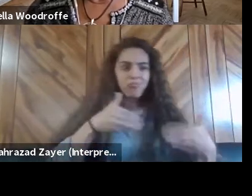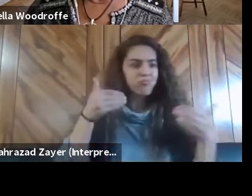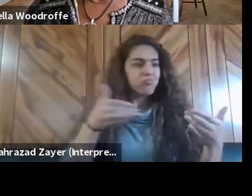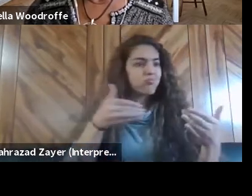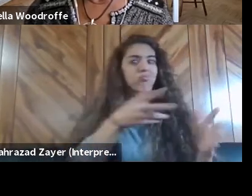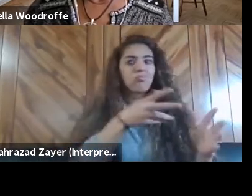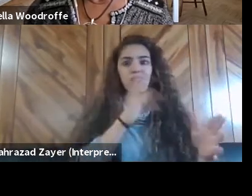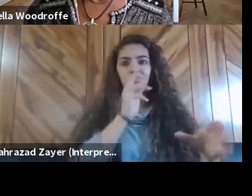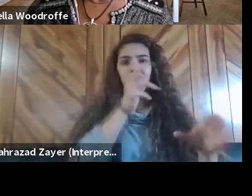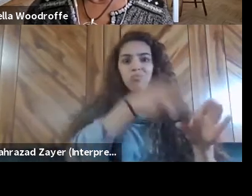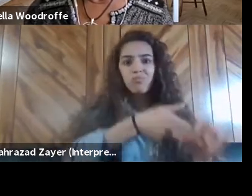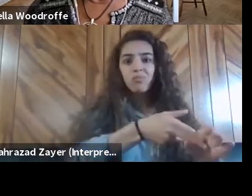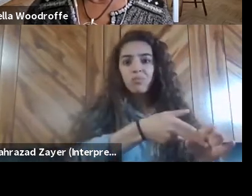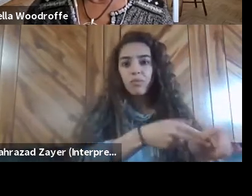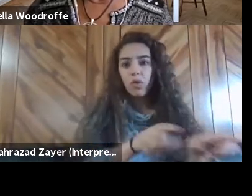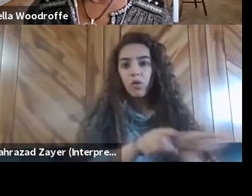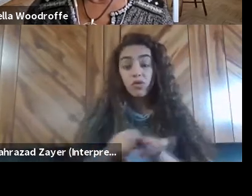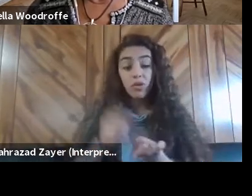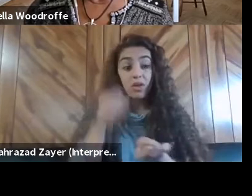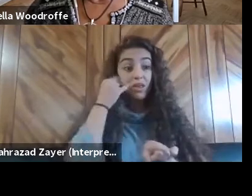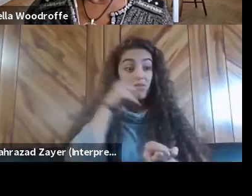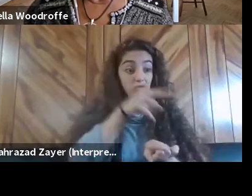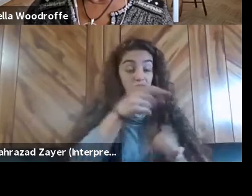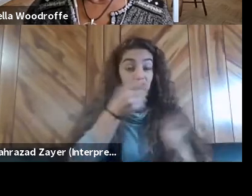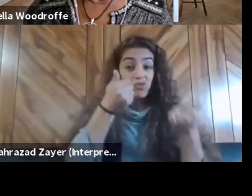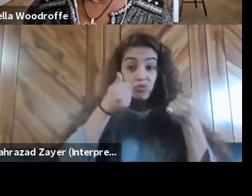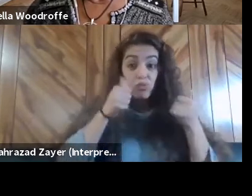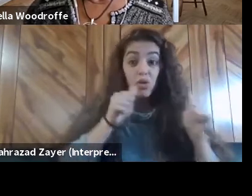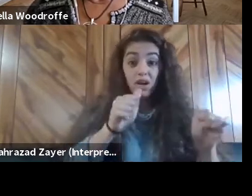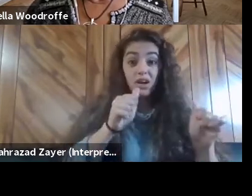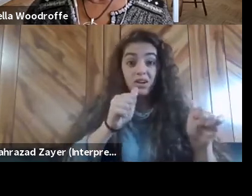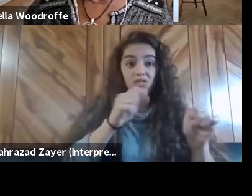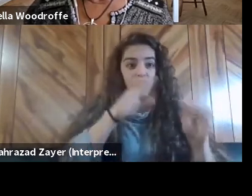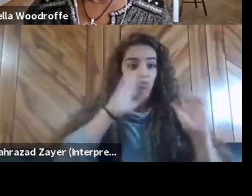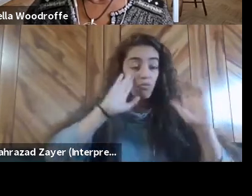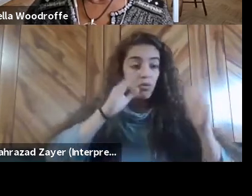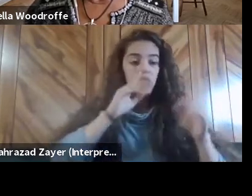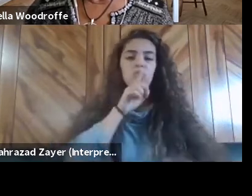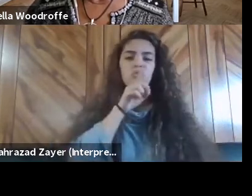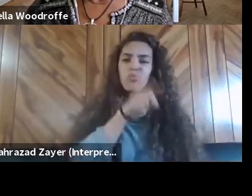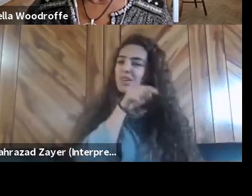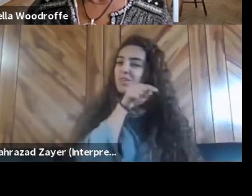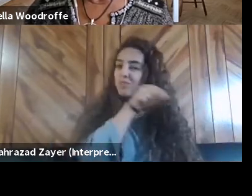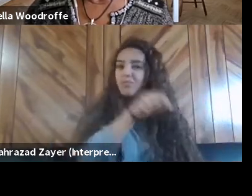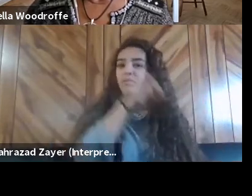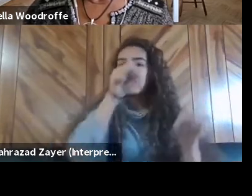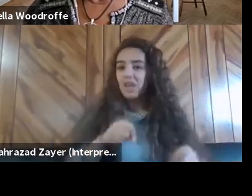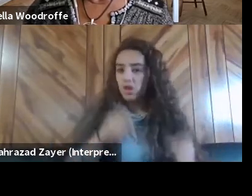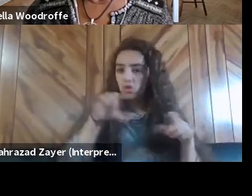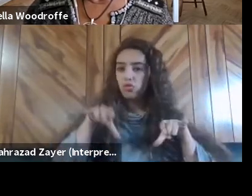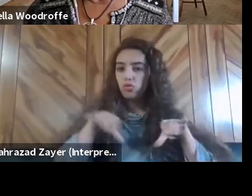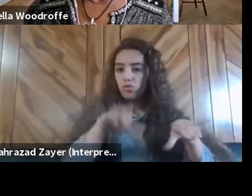do anything as long as she put her mind to it. But the challenge for me was really just getting my extended family on